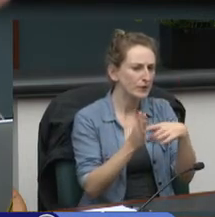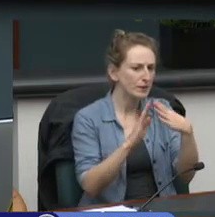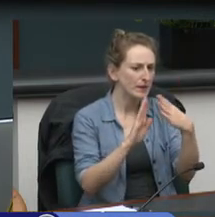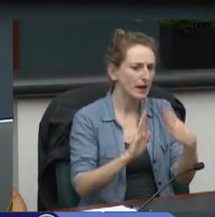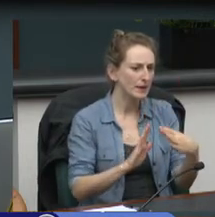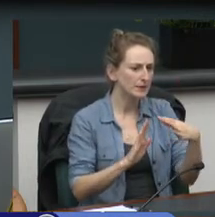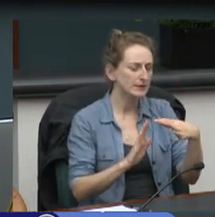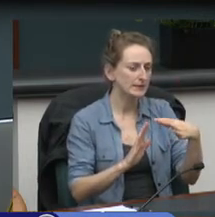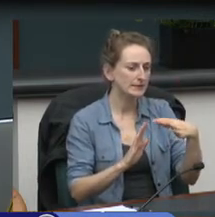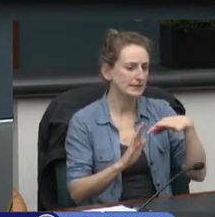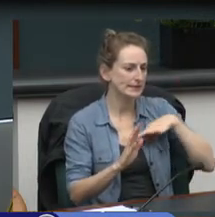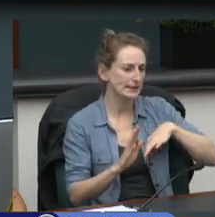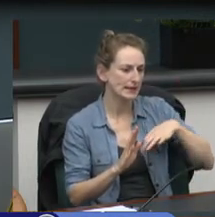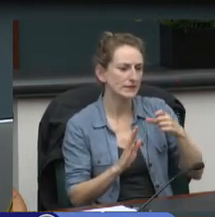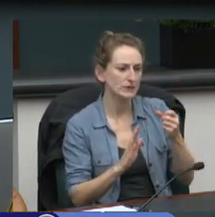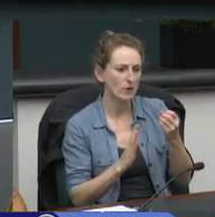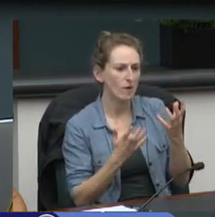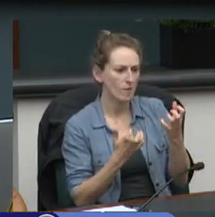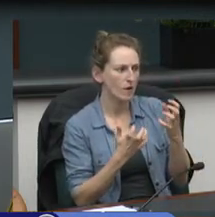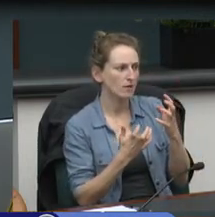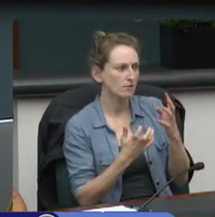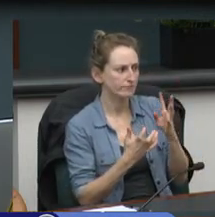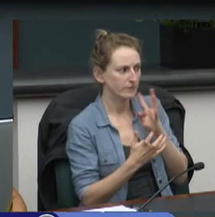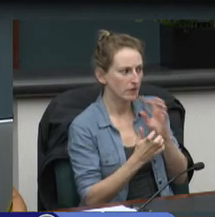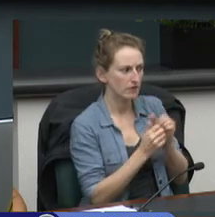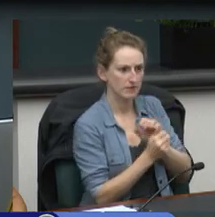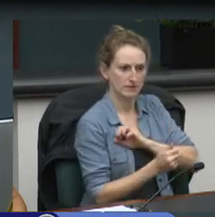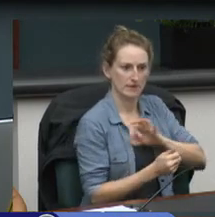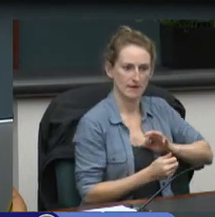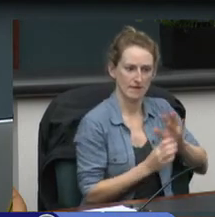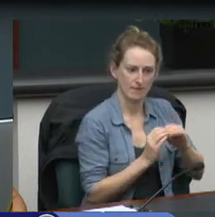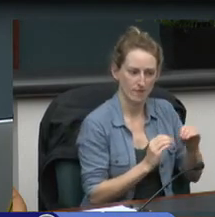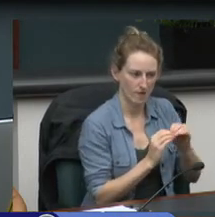with staff to better understand those definitions the formula for calculating